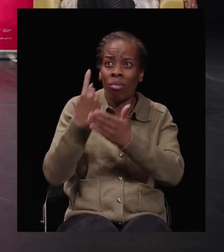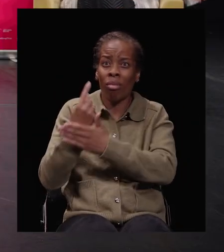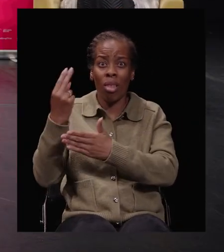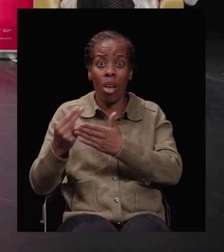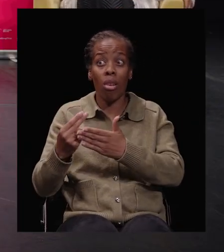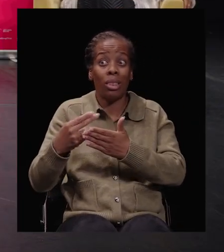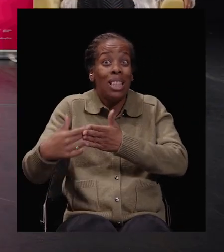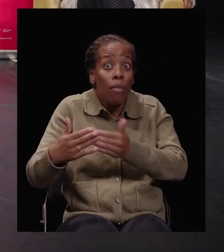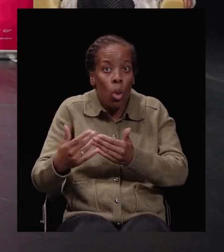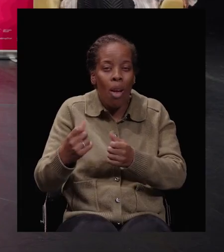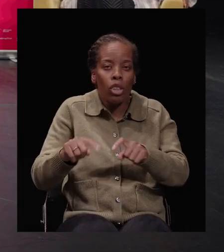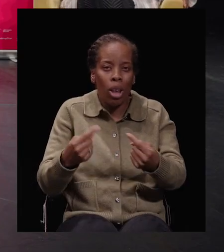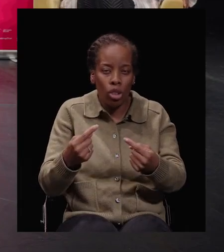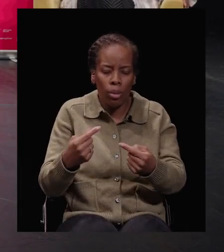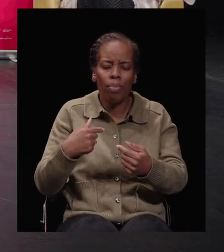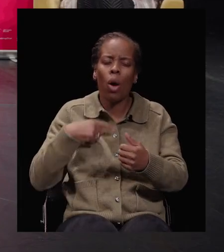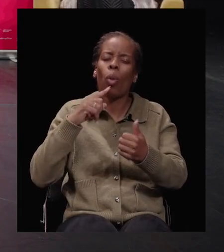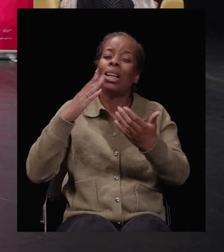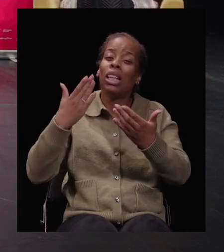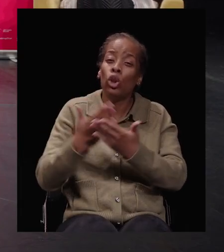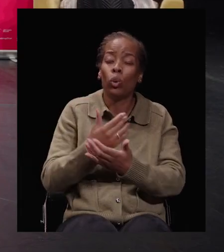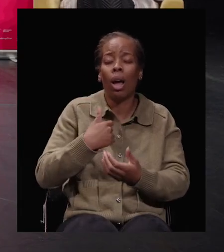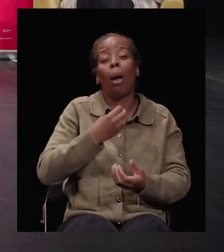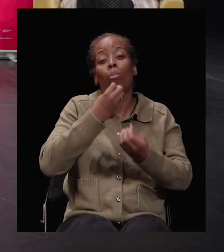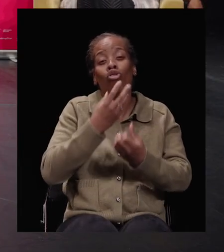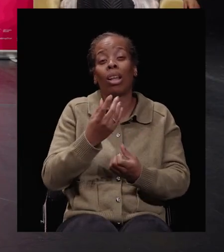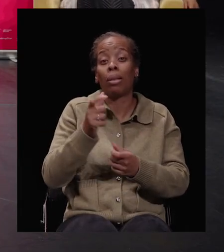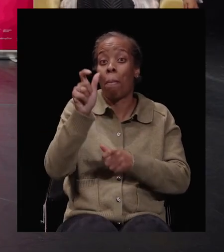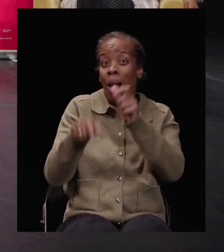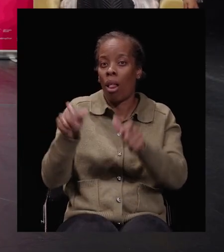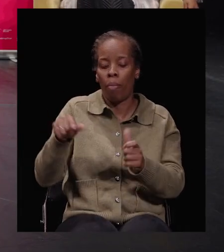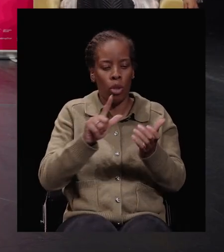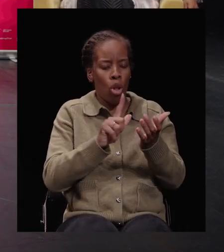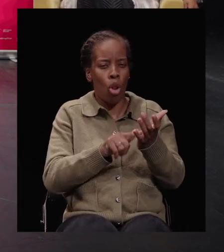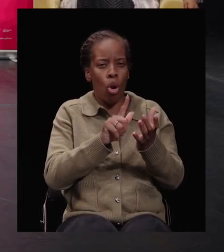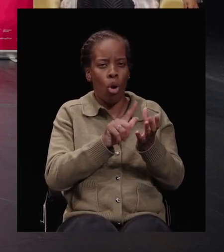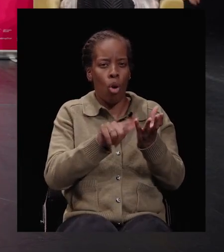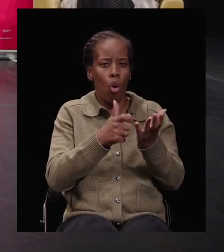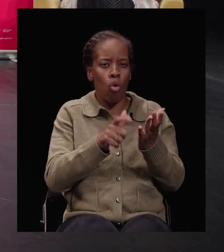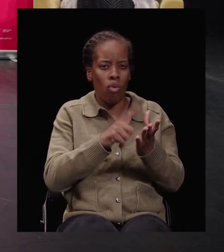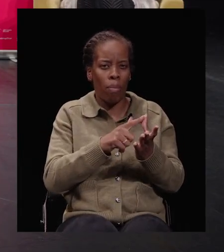So allow me to introduce you to our brilliant panellists. Laura Griffiths, who's a researcher, educator,